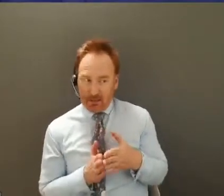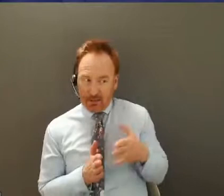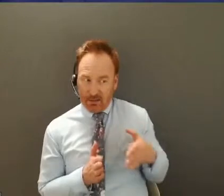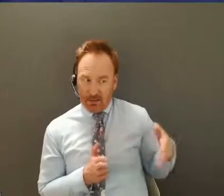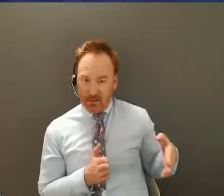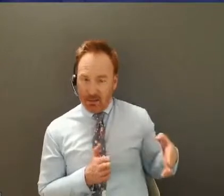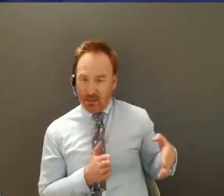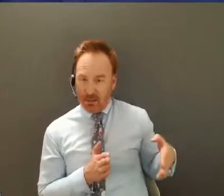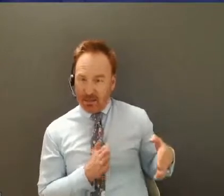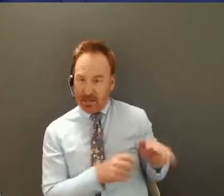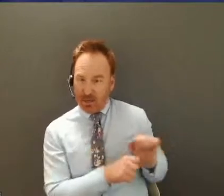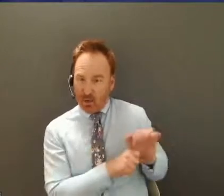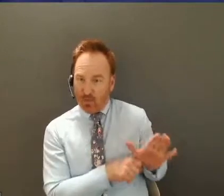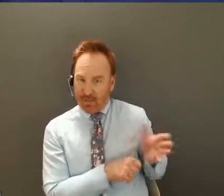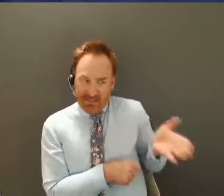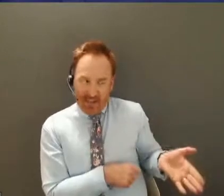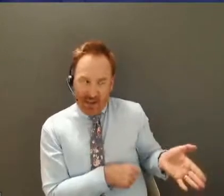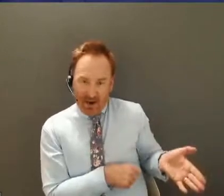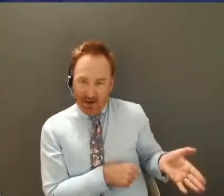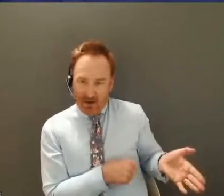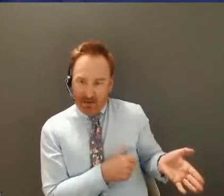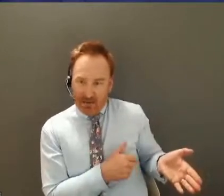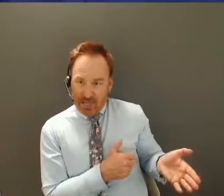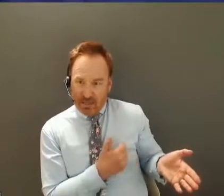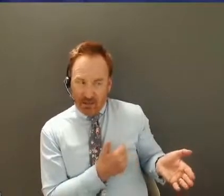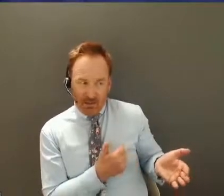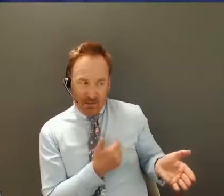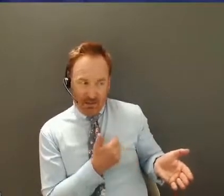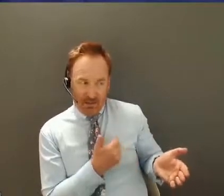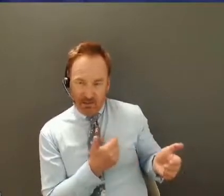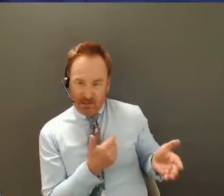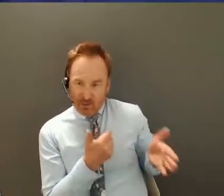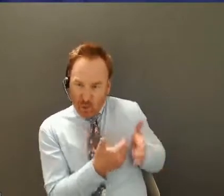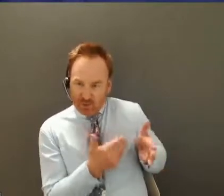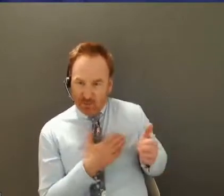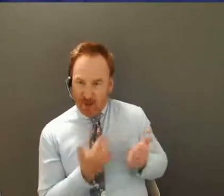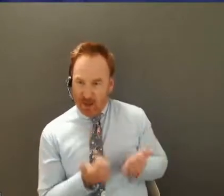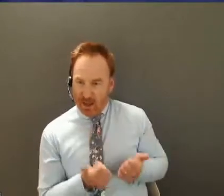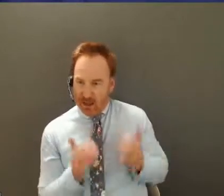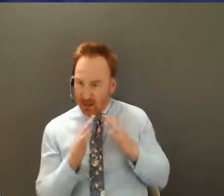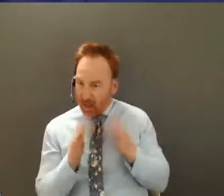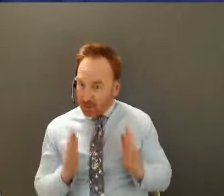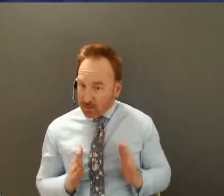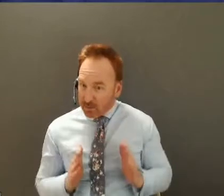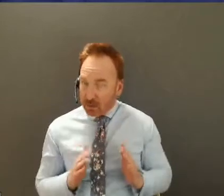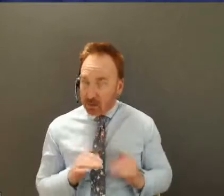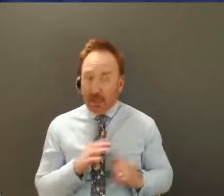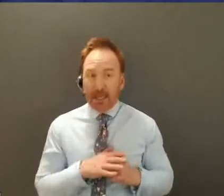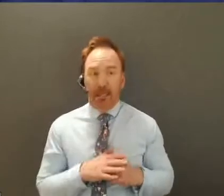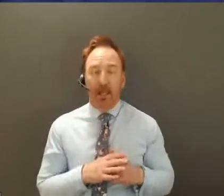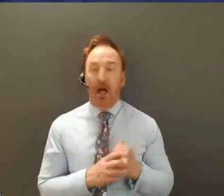Reporter: Good morning and thank year. A question for Doctor Hanley, we